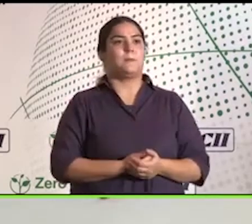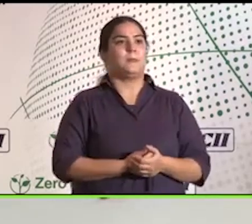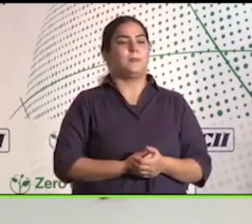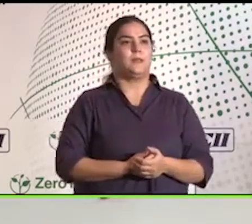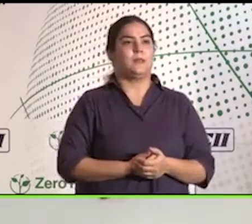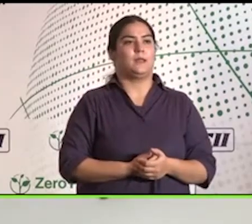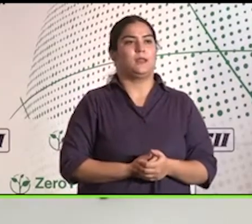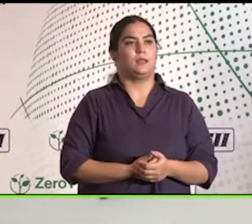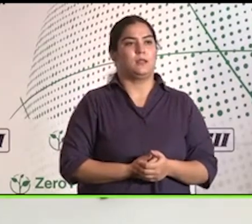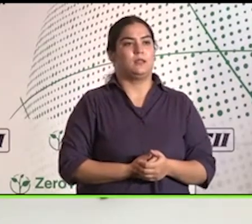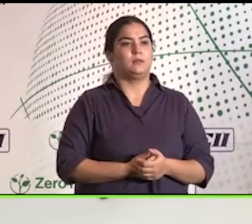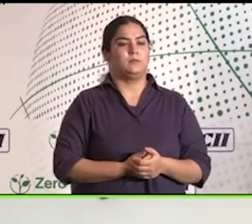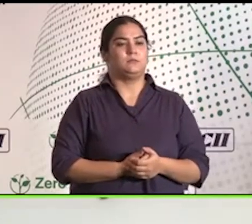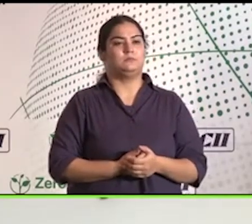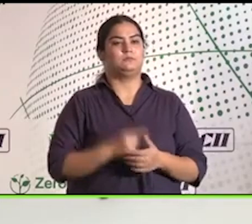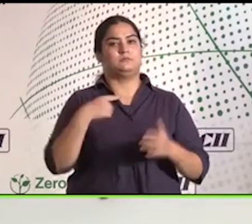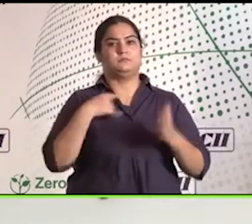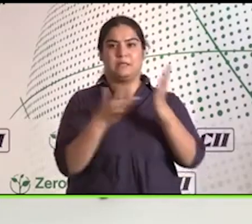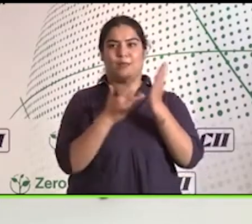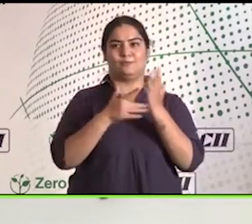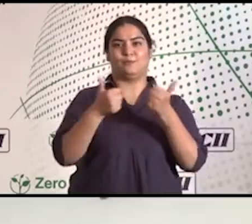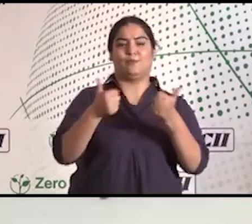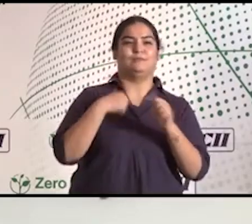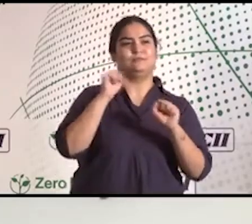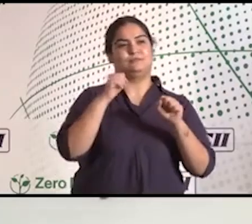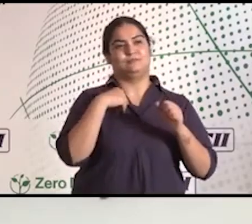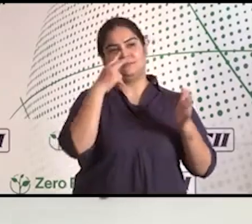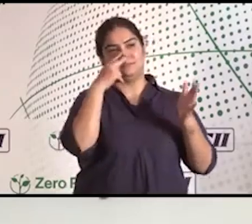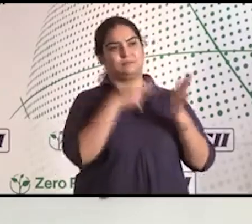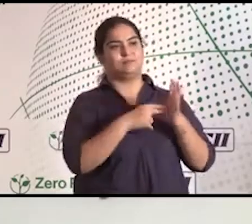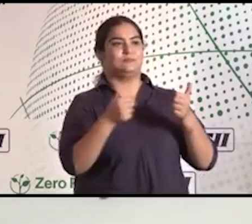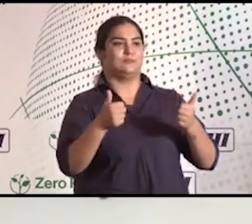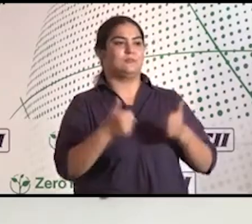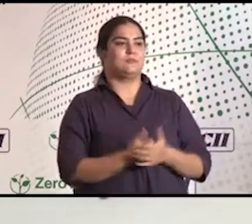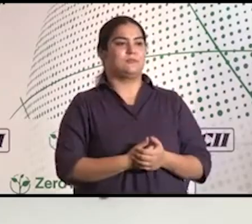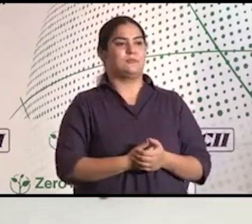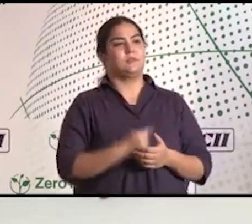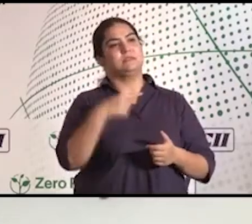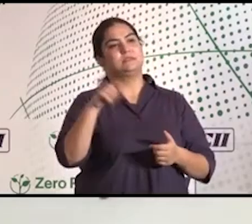Is the technology helping? Wonderful. Over to you. Thank you very much.